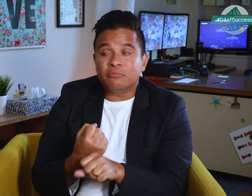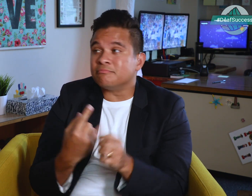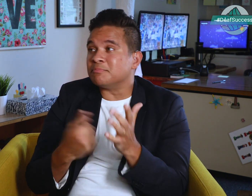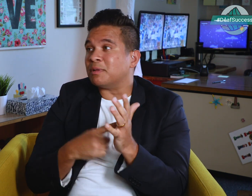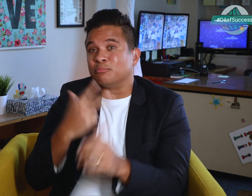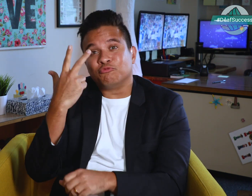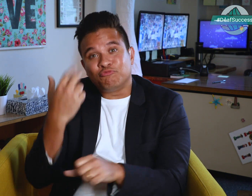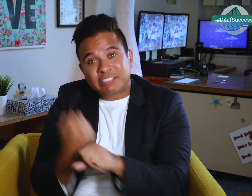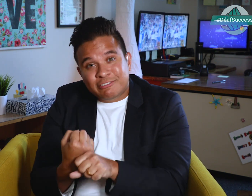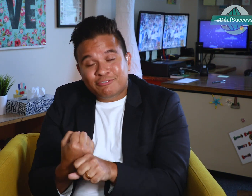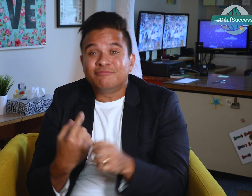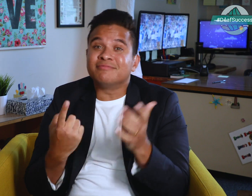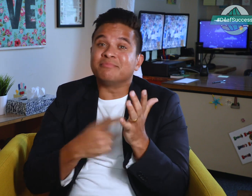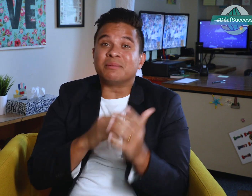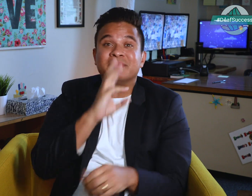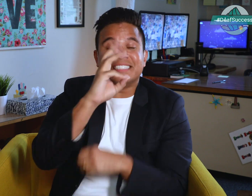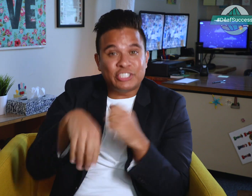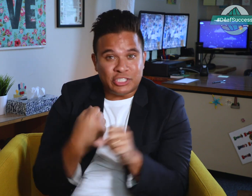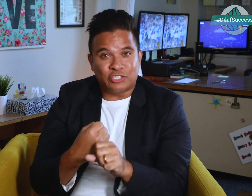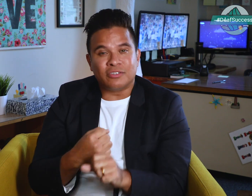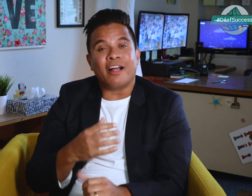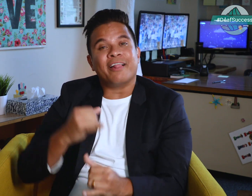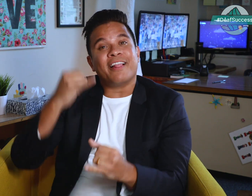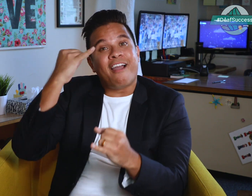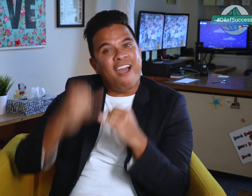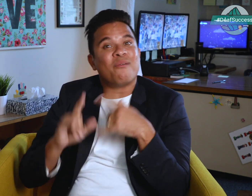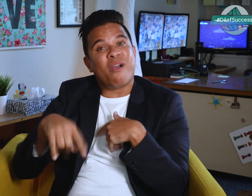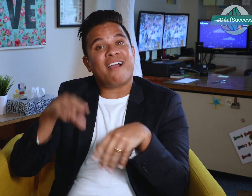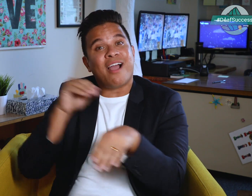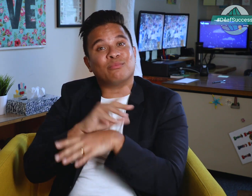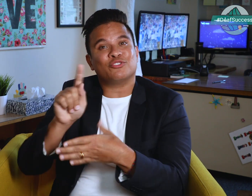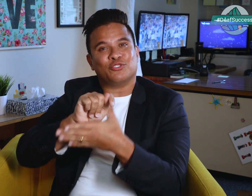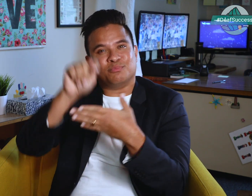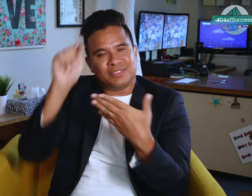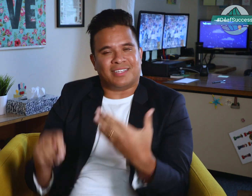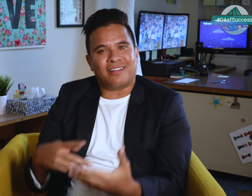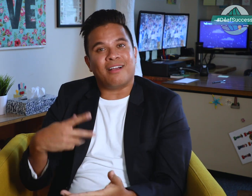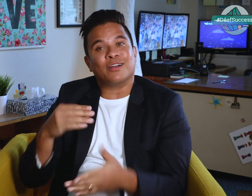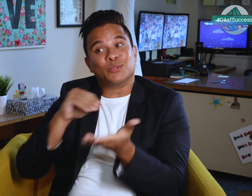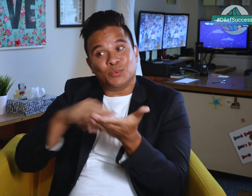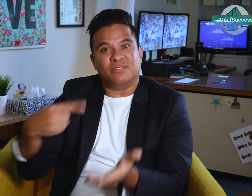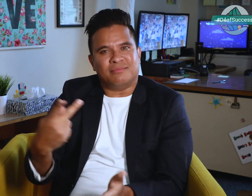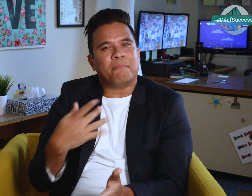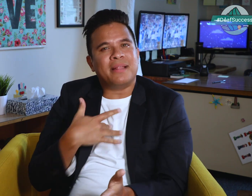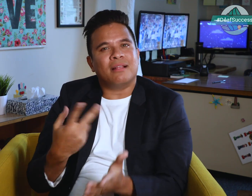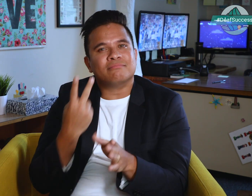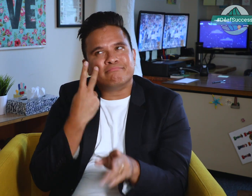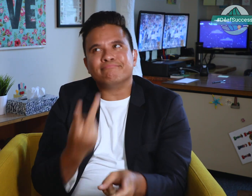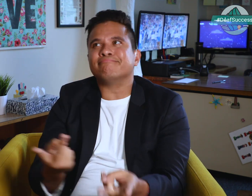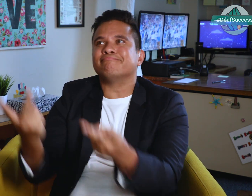for a year, three years, or sometimes six years. Before a student's sessions are terminated,